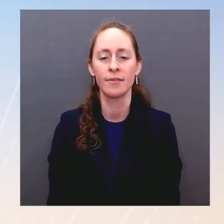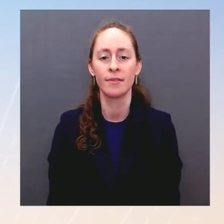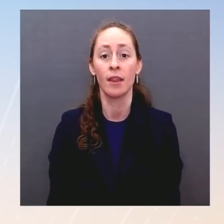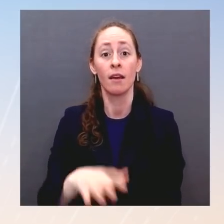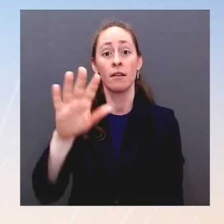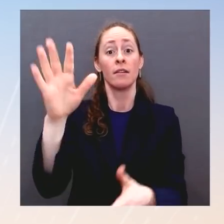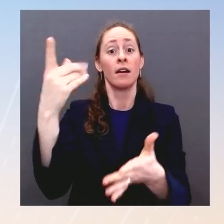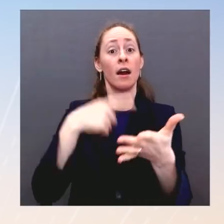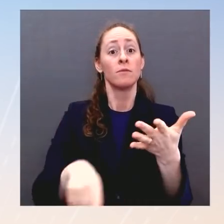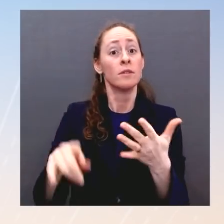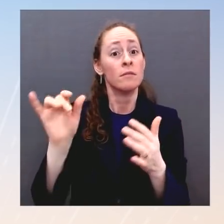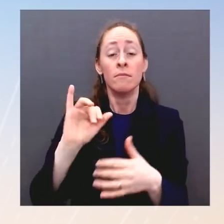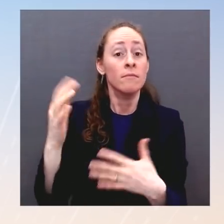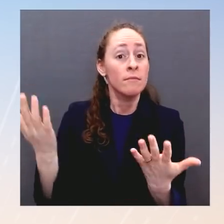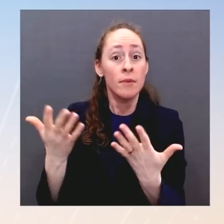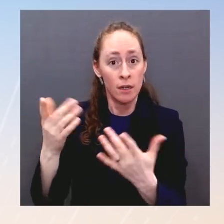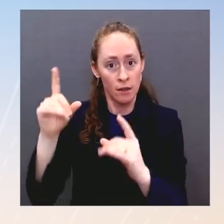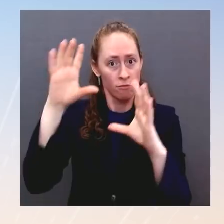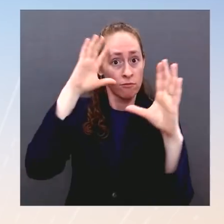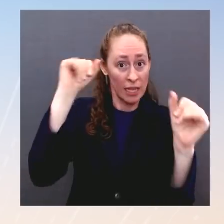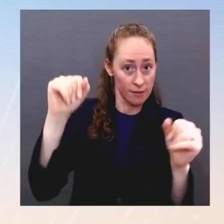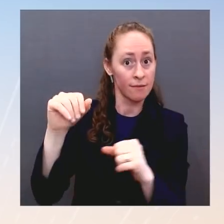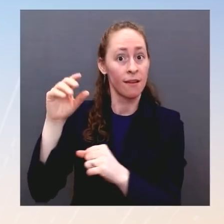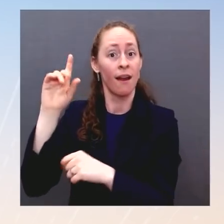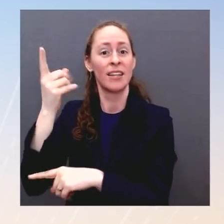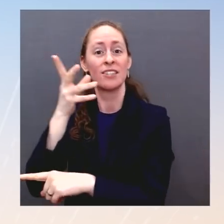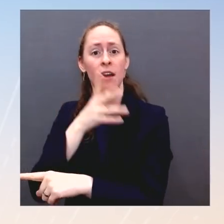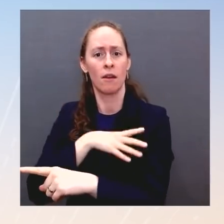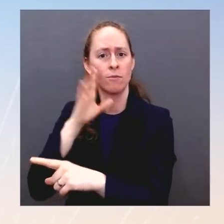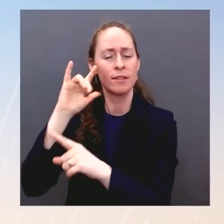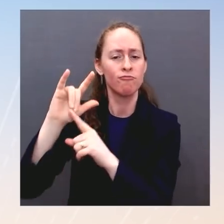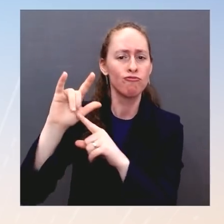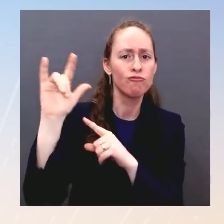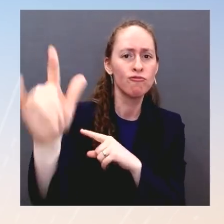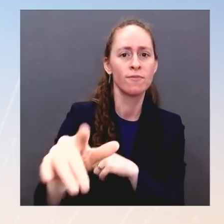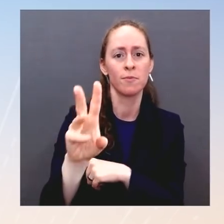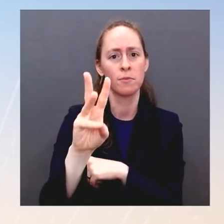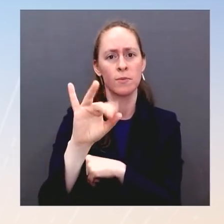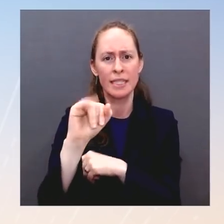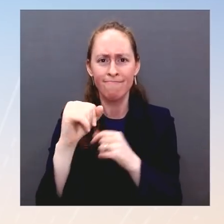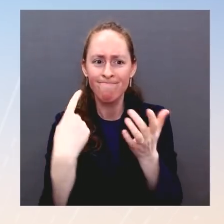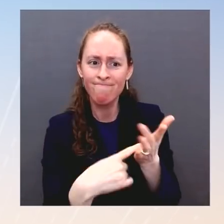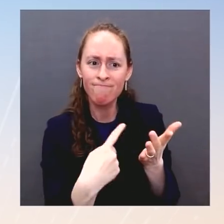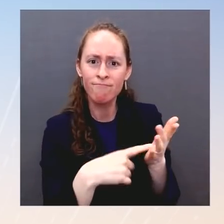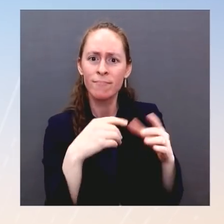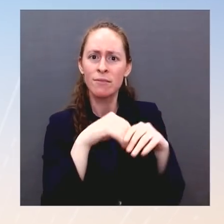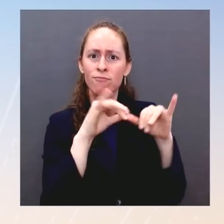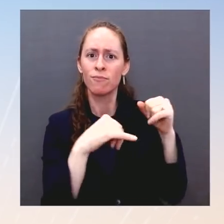delivers for the American people by rebuilding roads and bridges and creating good-paying union jobs.